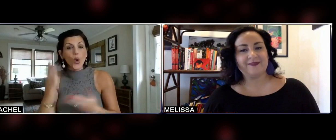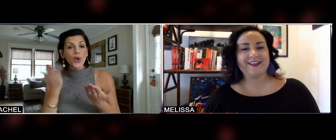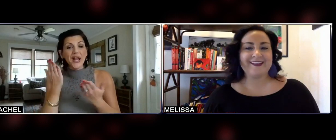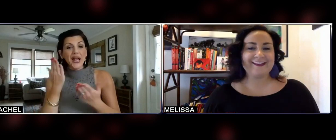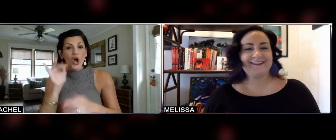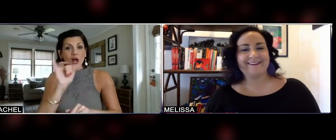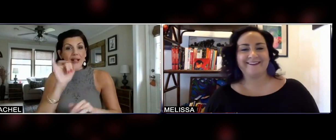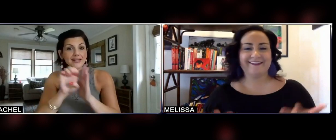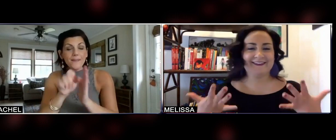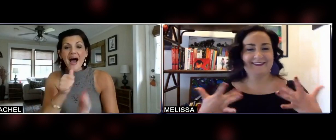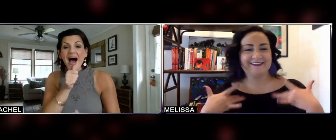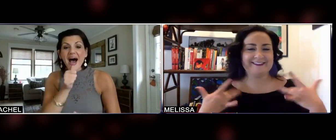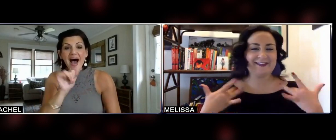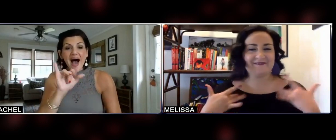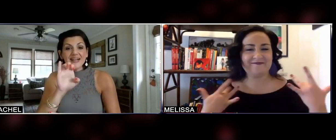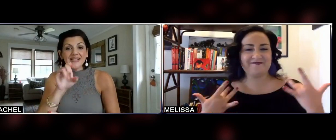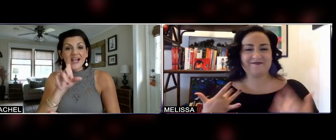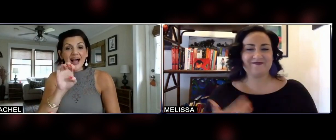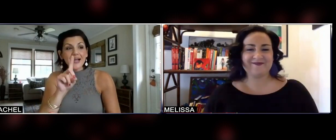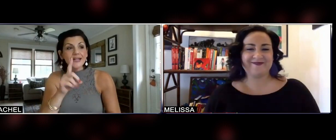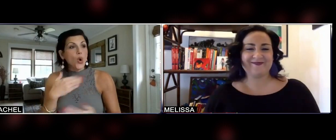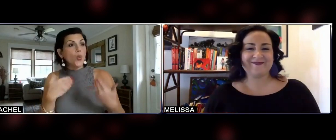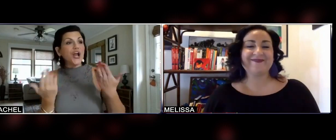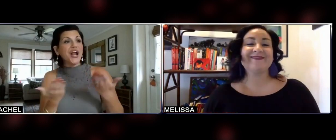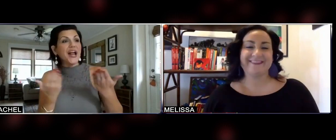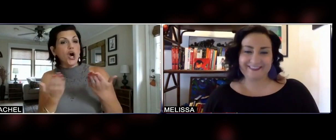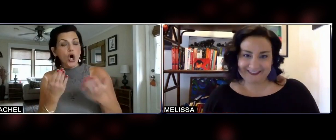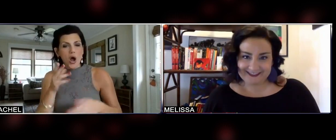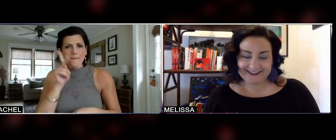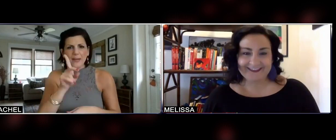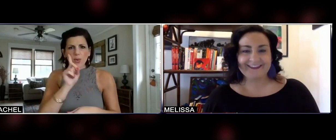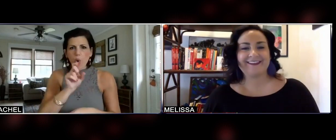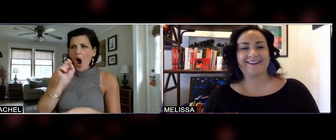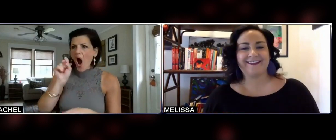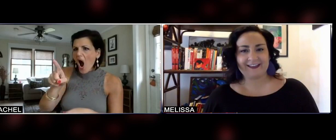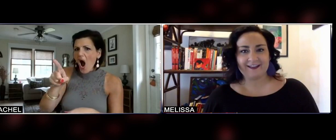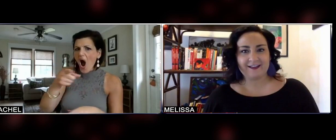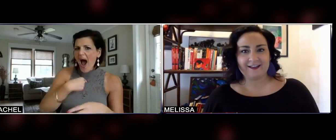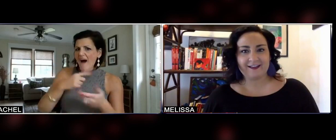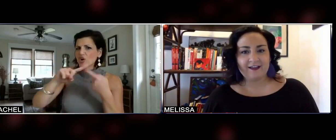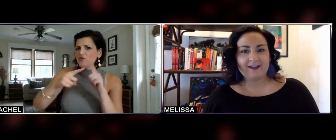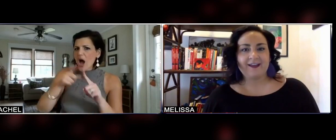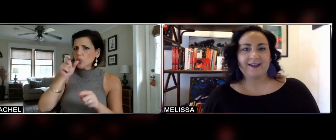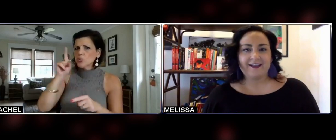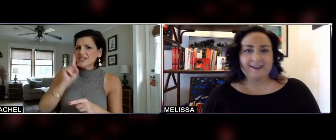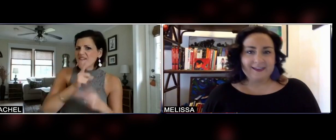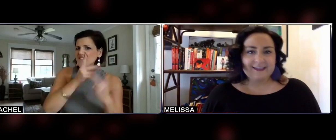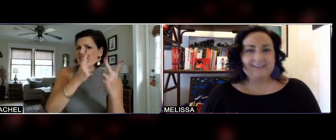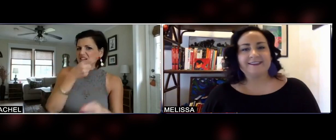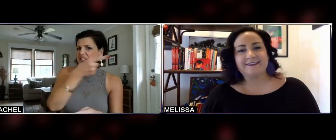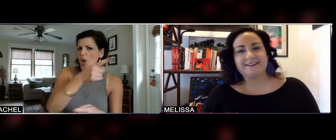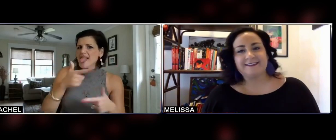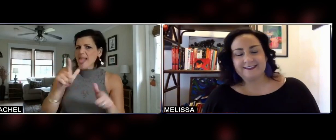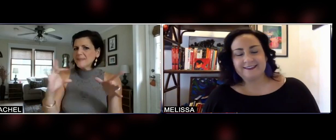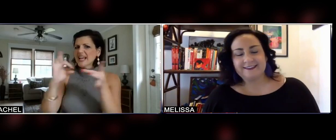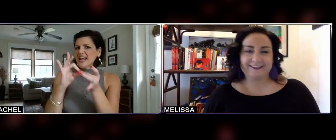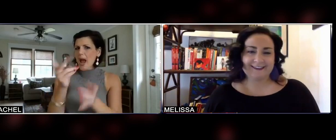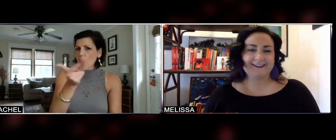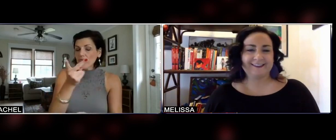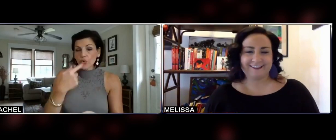for example, Iceland". People would say they have deaf friends traveling in the area and that they would connect us.